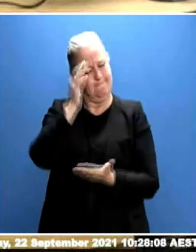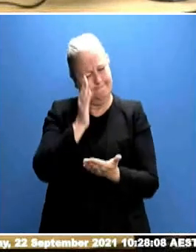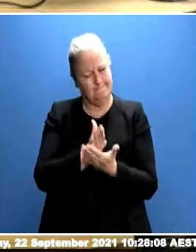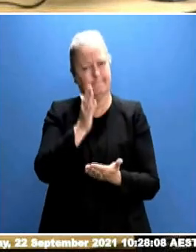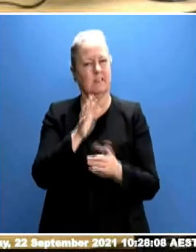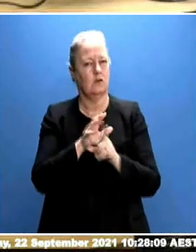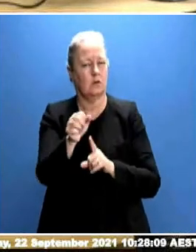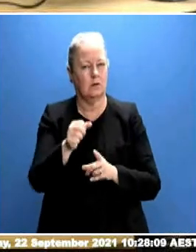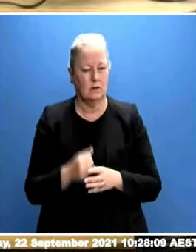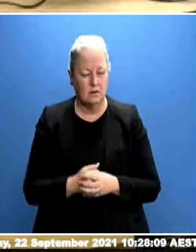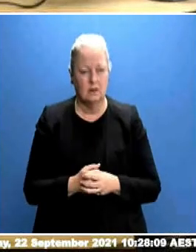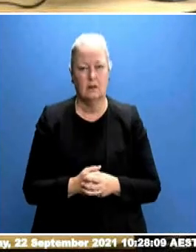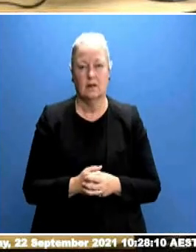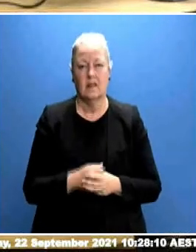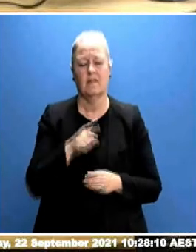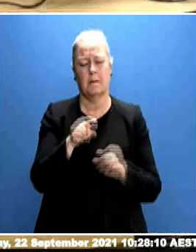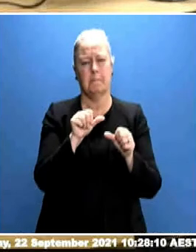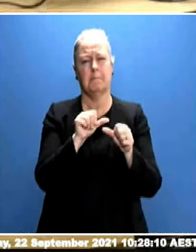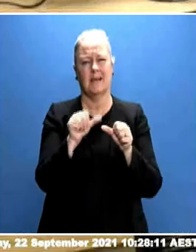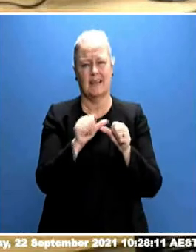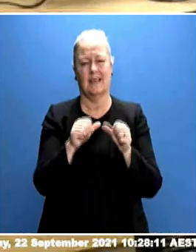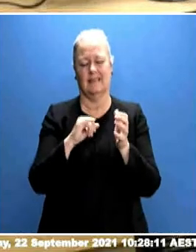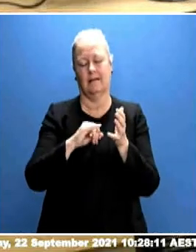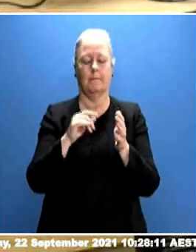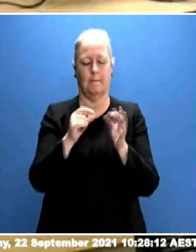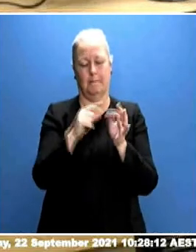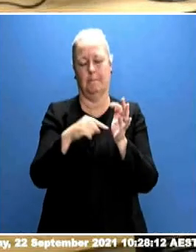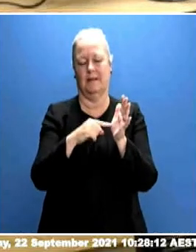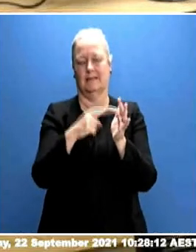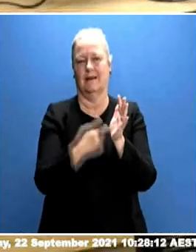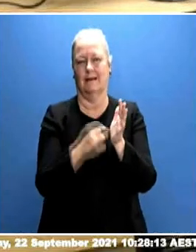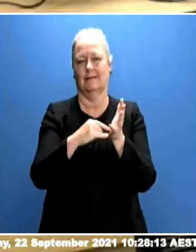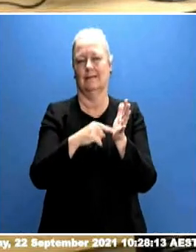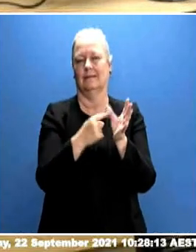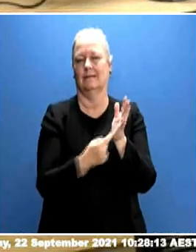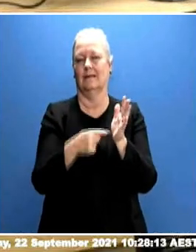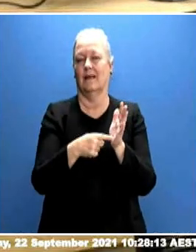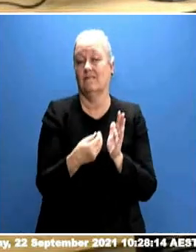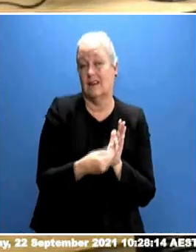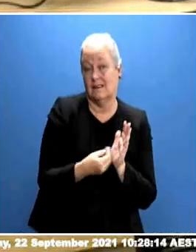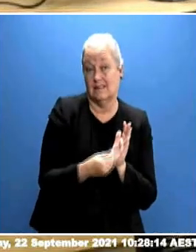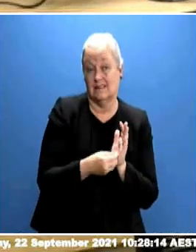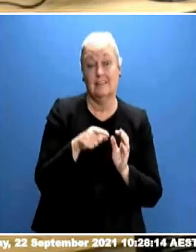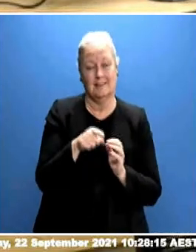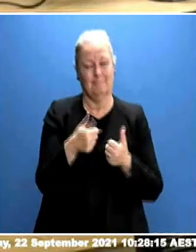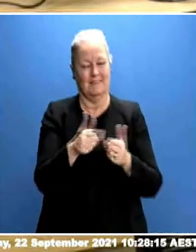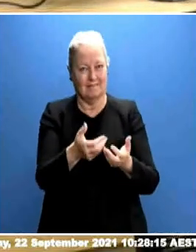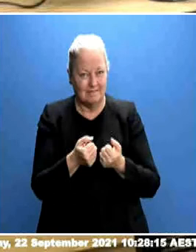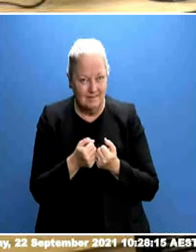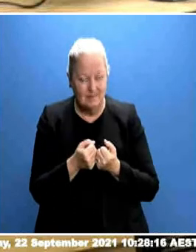I was able to access the Better Start funding, and so we started going to conductive education.